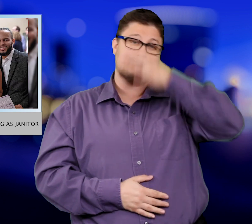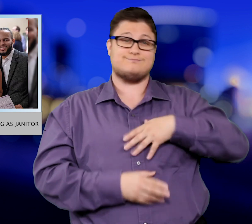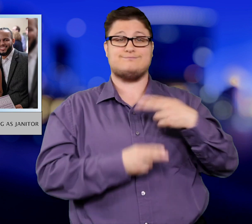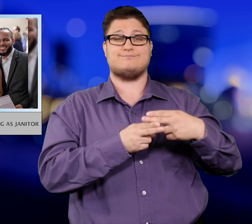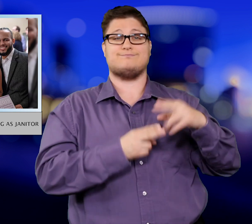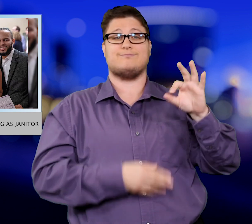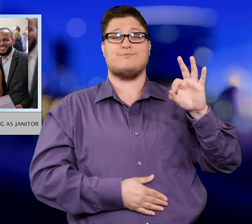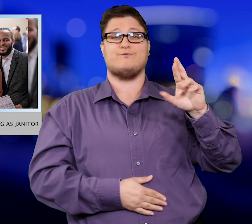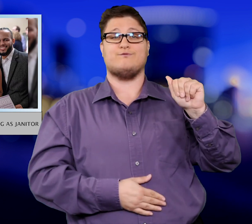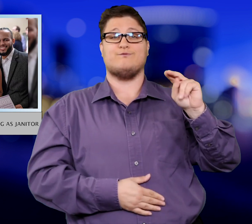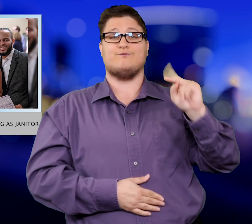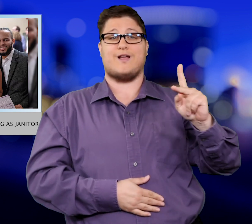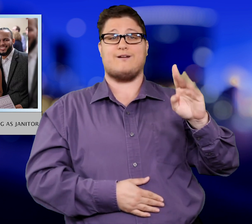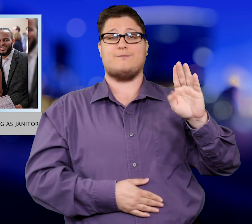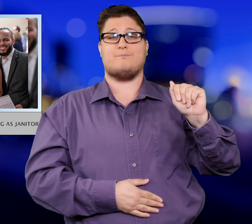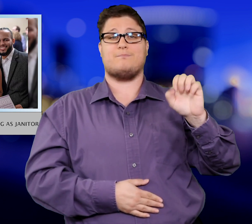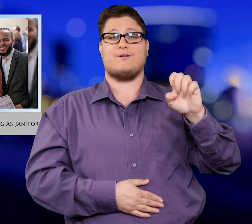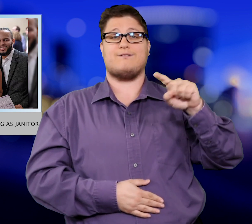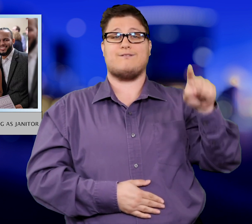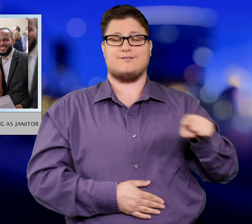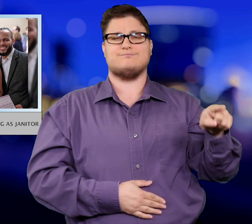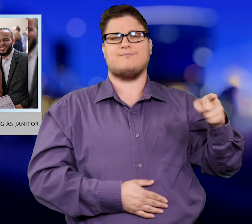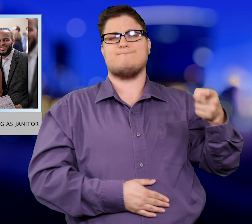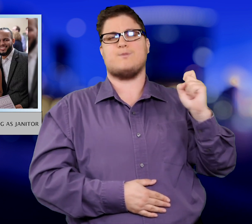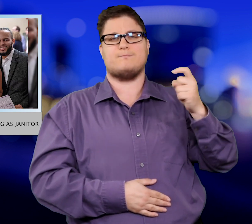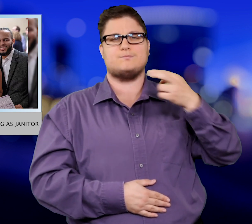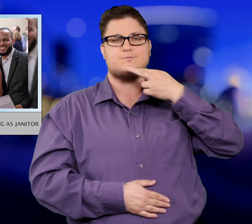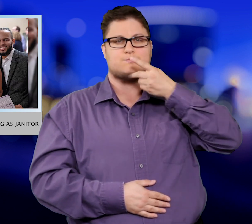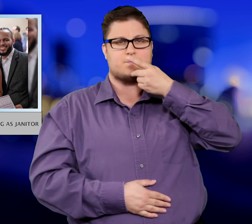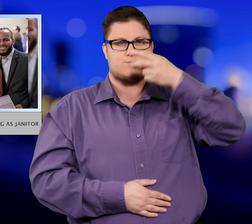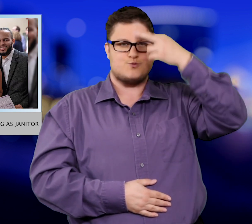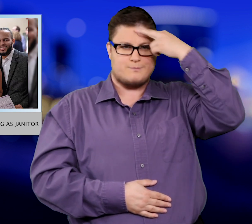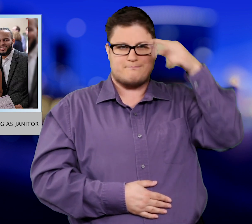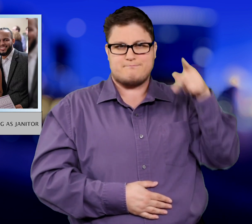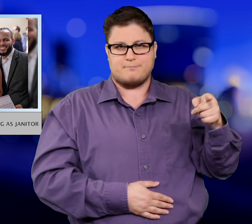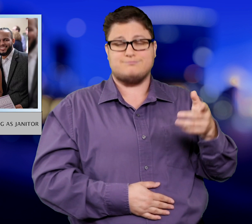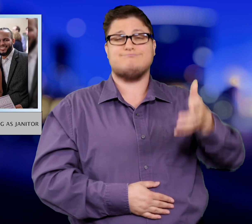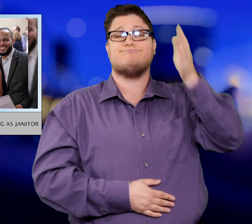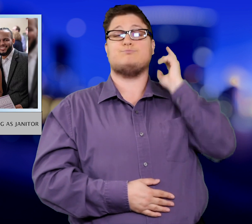Frank Baez came to the United States from